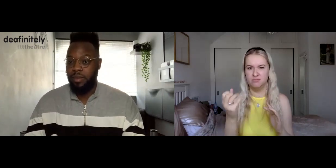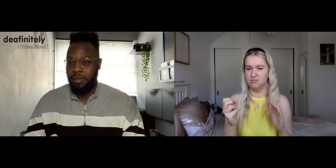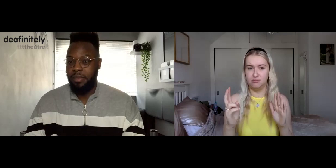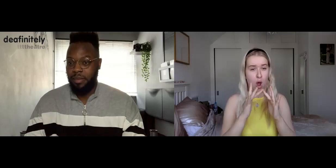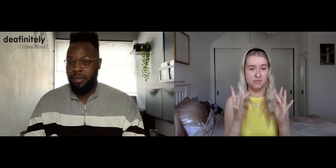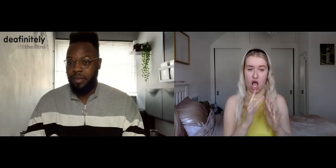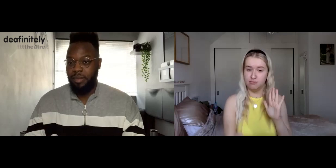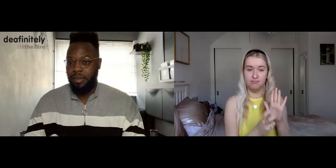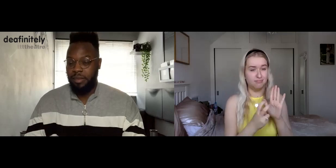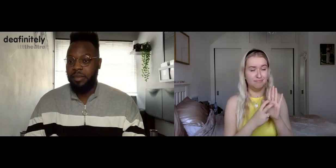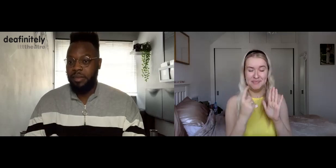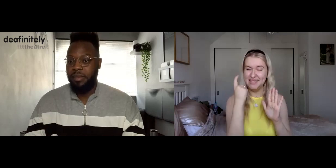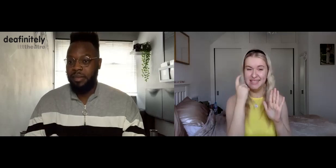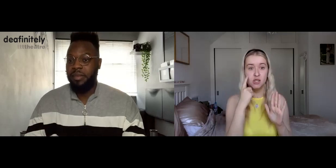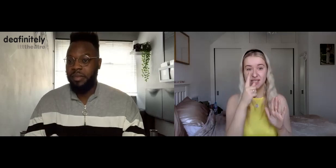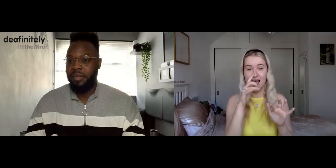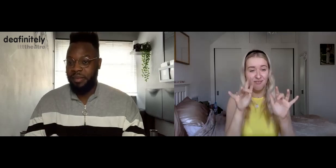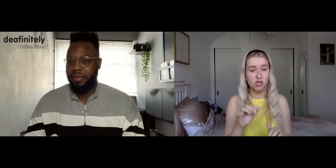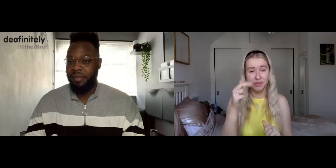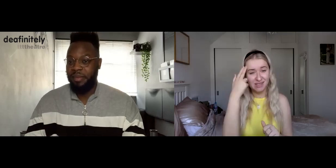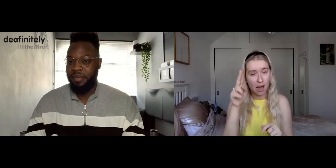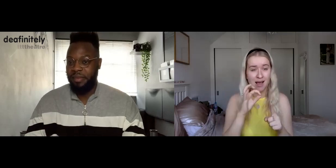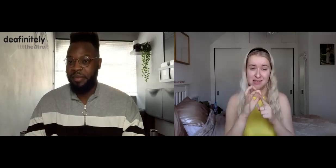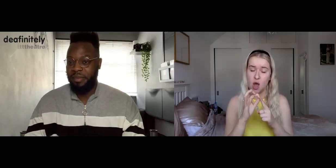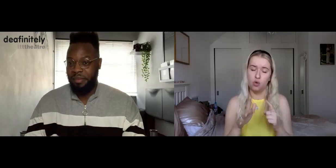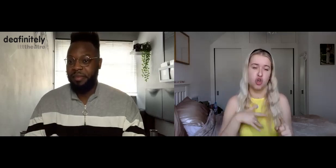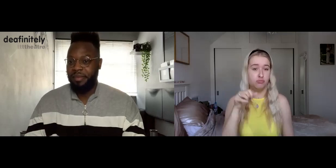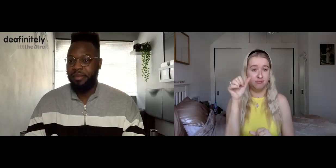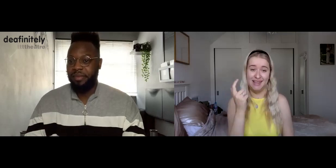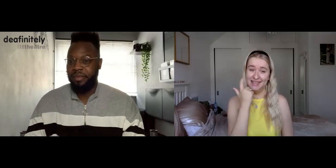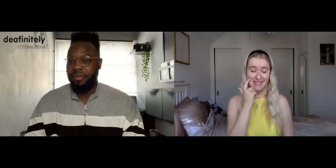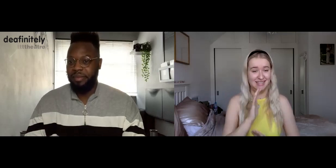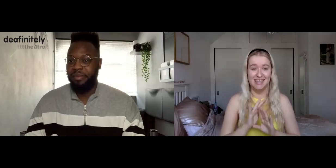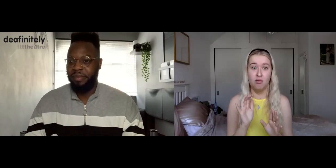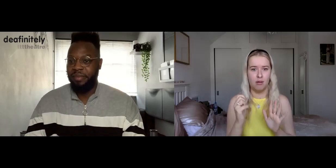you can register on the website www.deafinitelytheatre.co.uk, it's easy to apply.